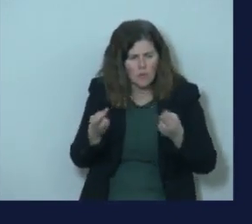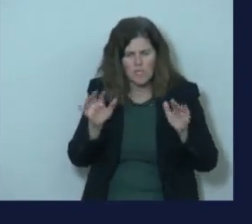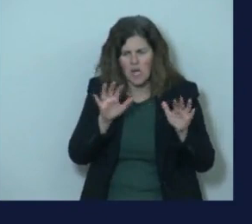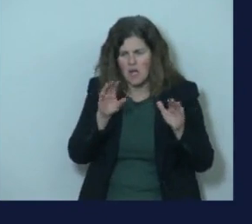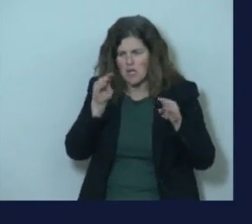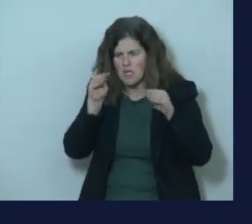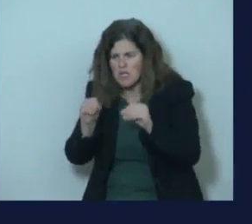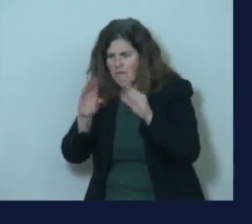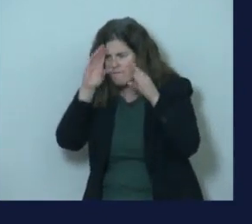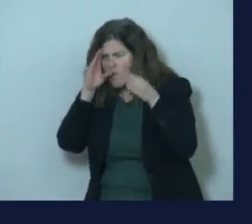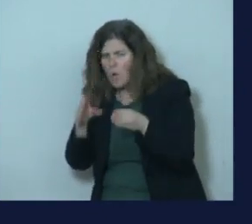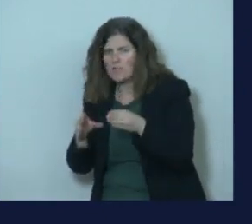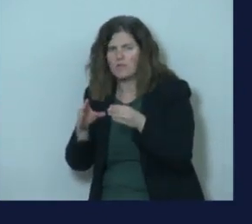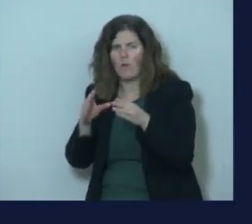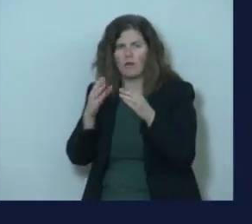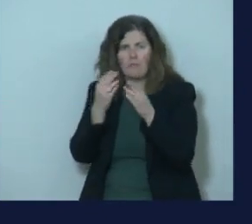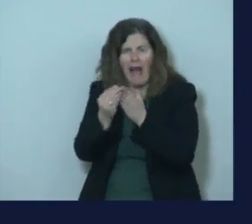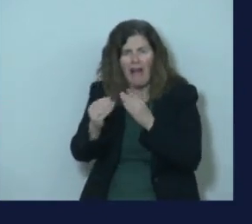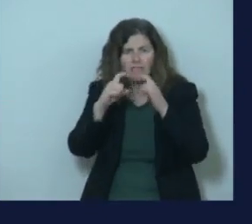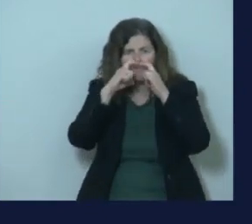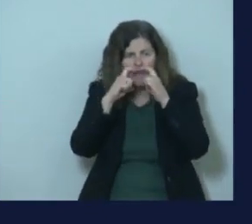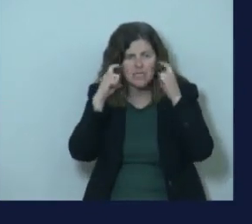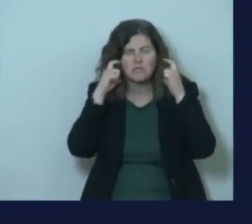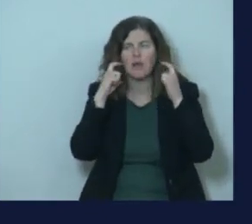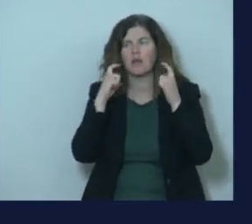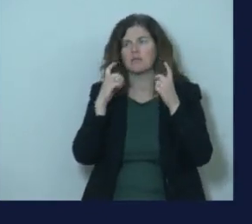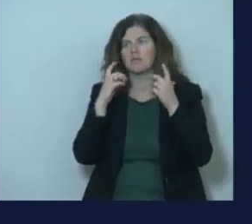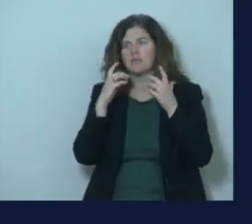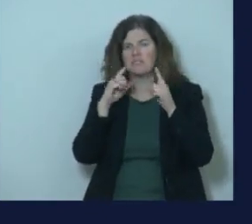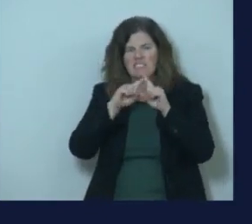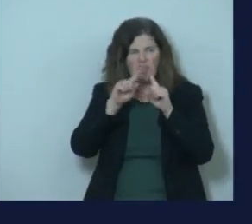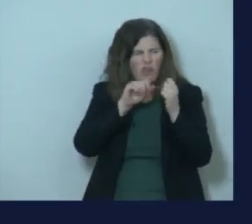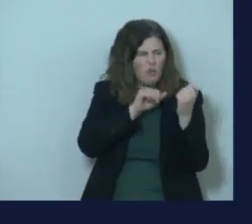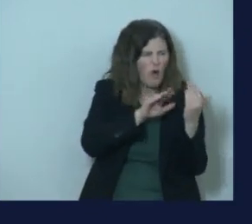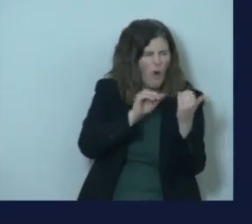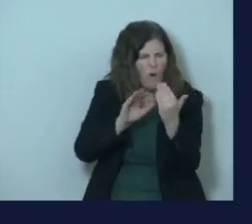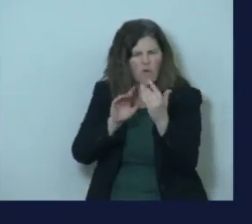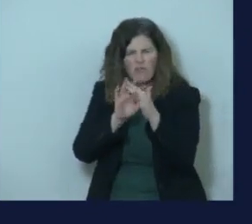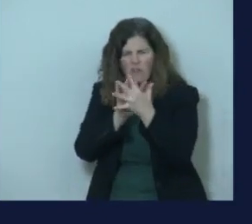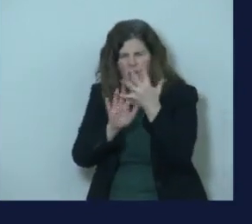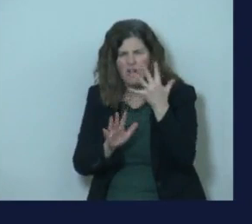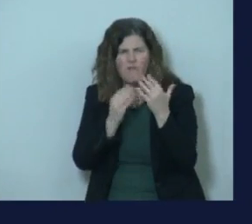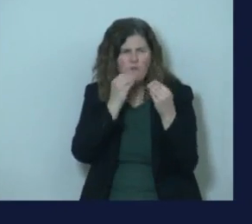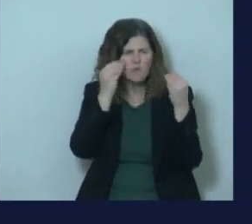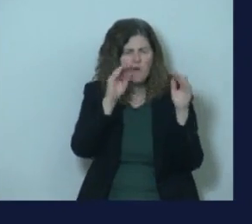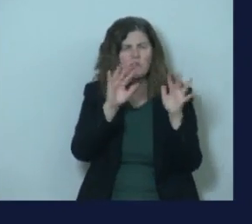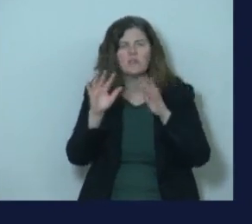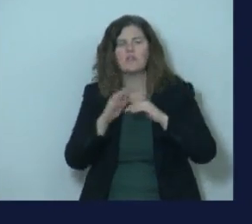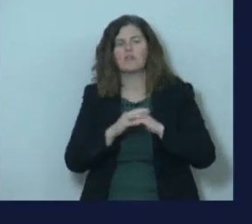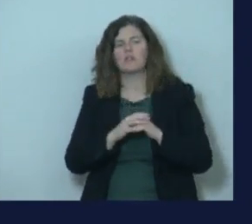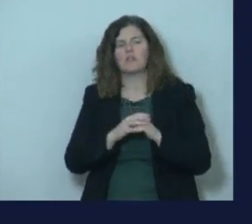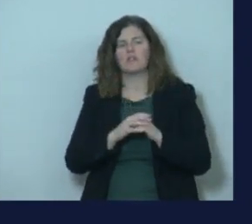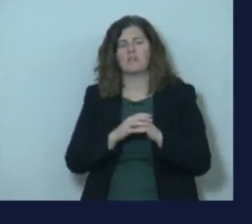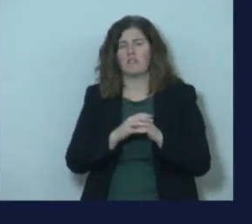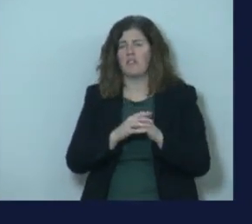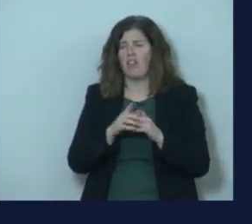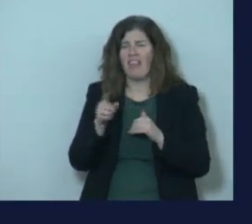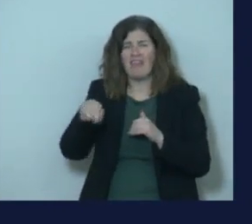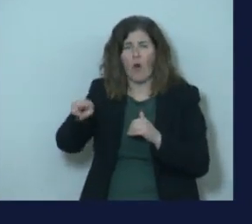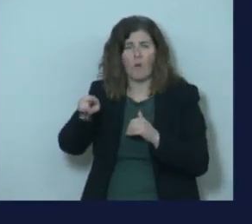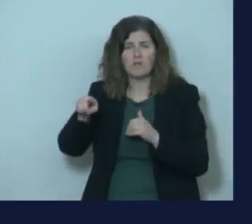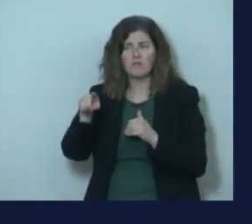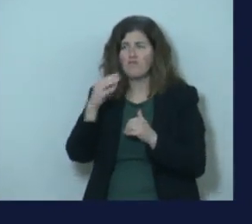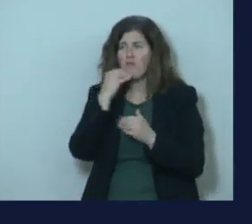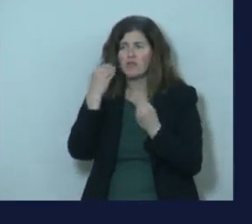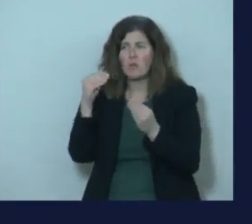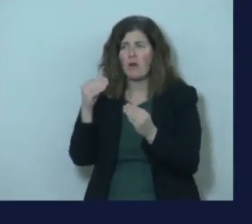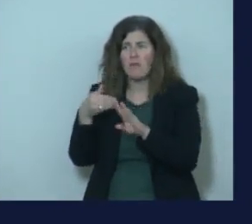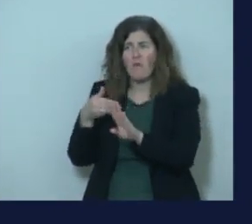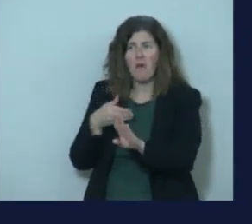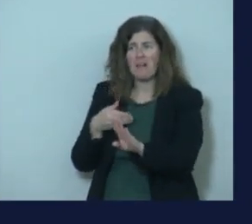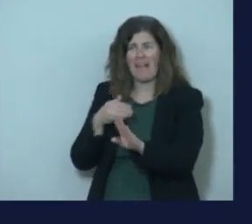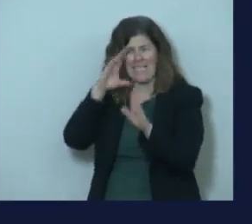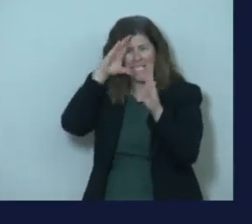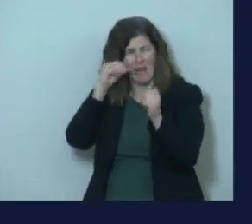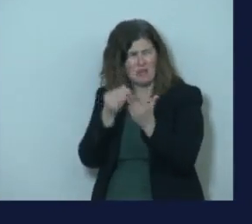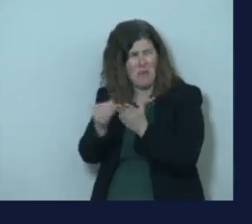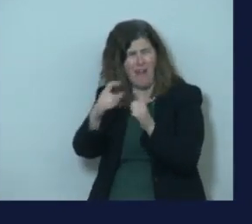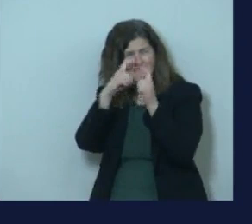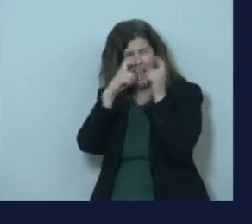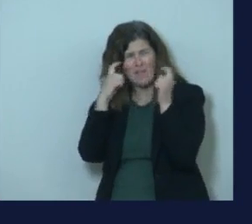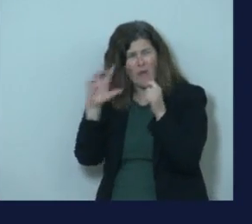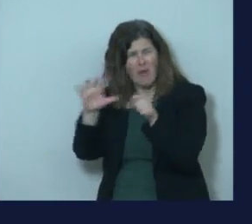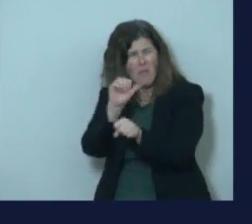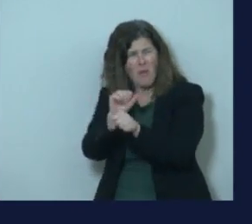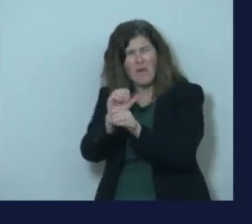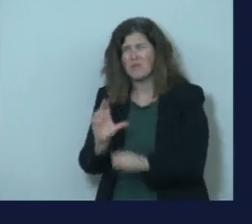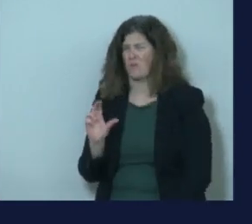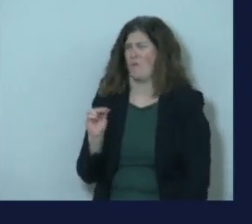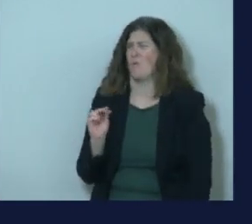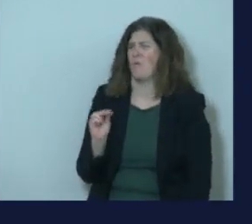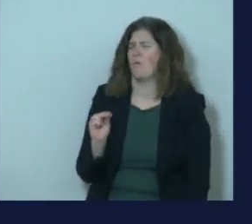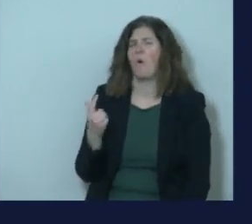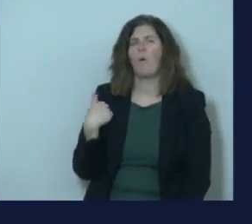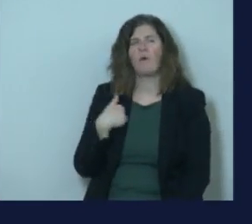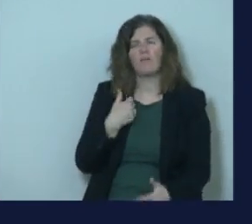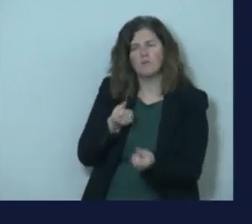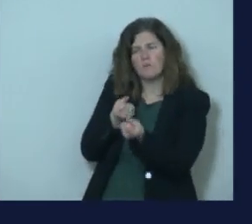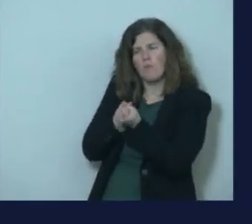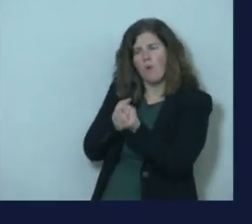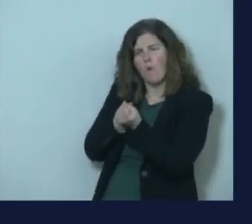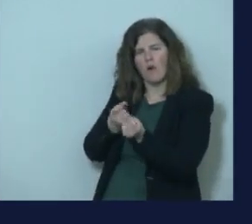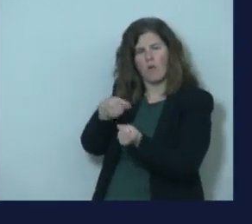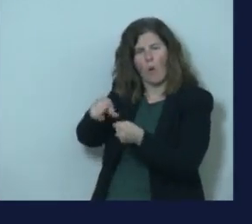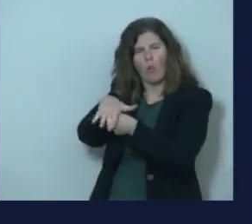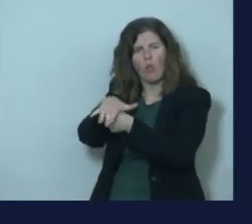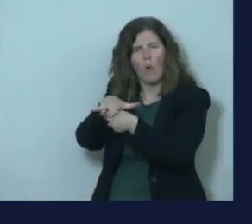EVEN WITH THE METERING, TAKING OUR TIME, CHANGING AND EXPENDING MORE RESOURCES FOR FACE MASKS AND COVERINGS AND DIFFERENT WAYS TO DO THINGS IN GROCERY STORES.